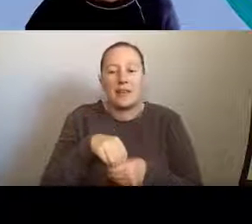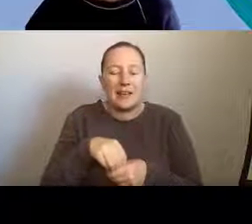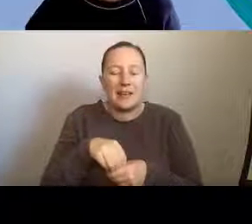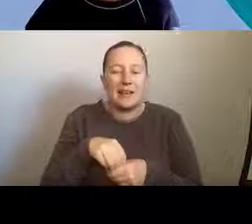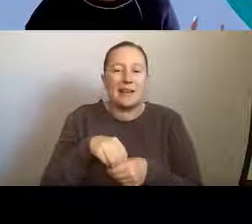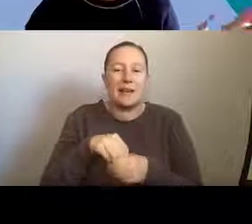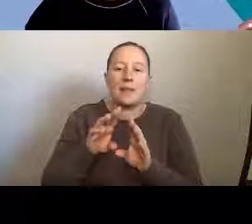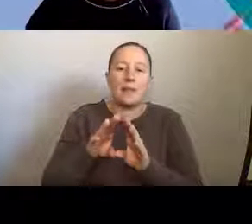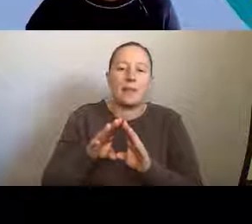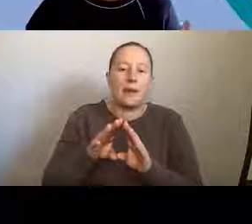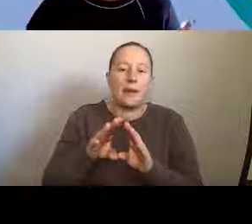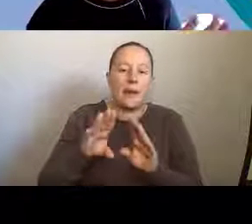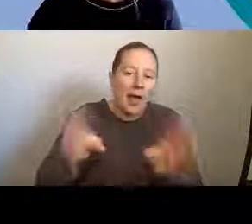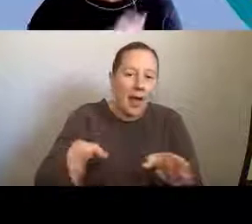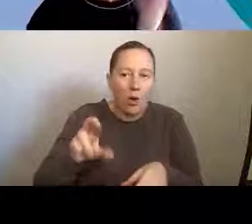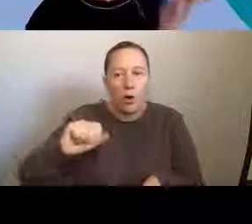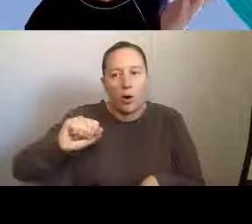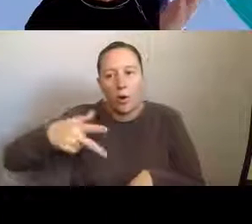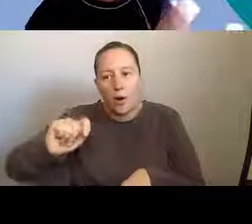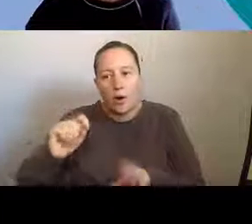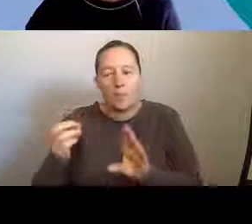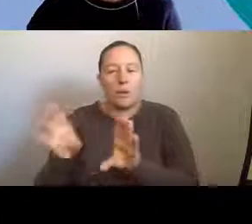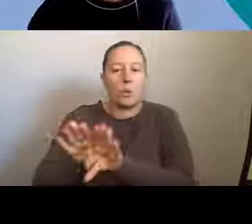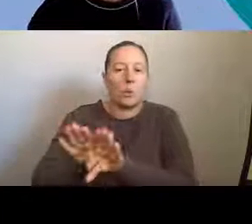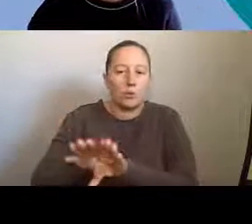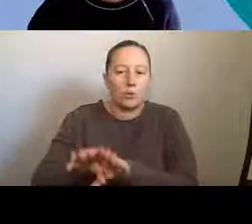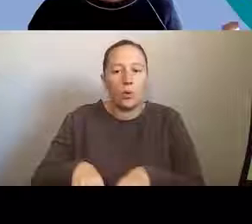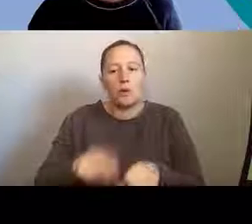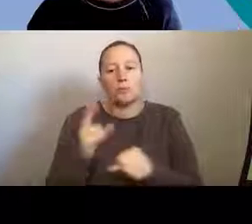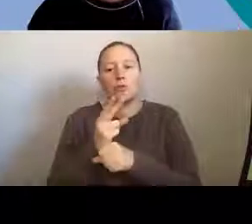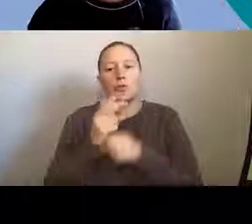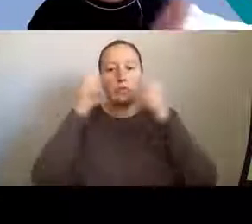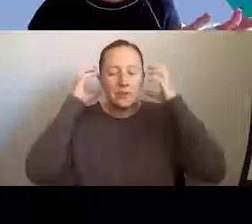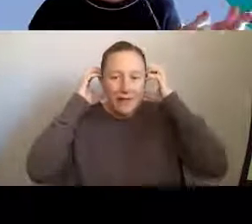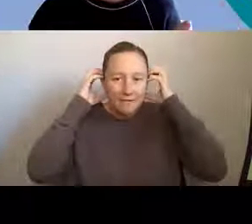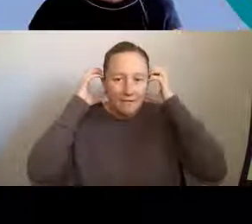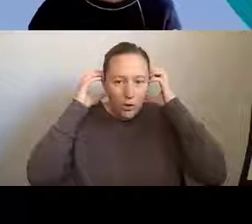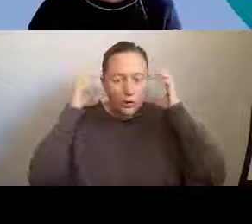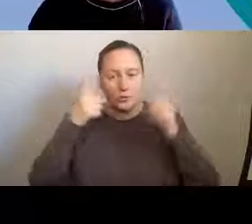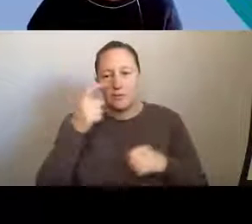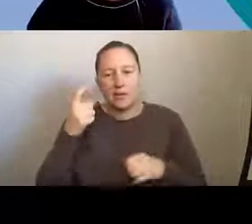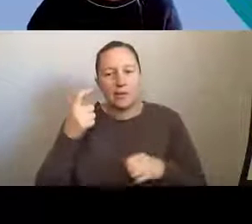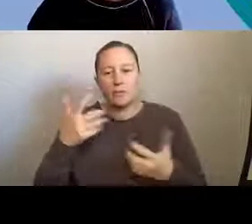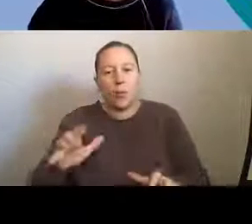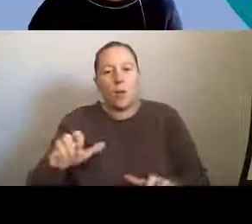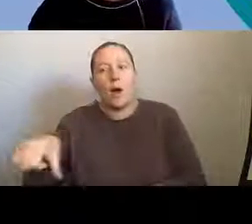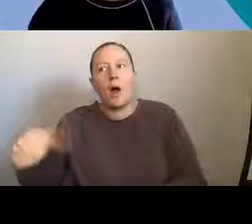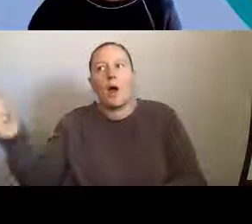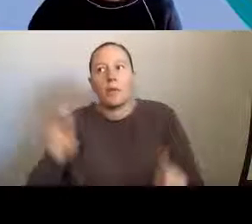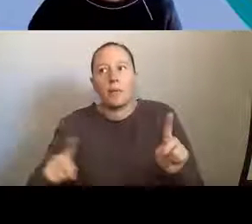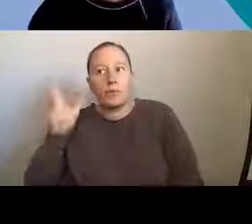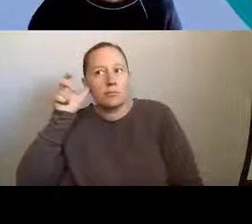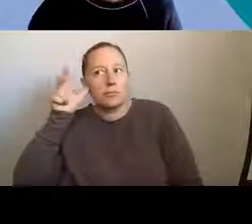and maybe wearing headphones to prevent others who may be around from hearing the researchers' questions.